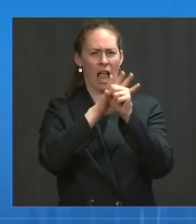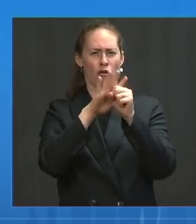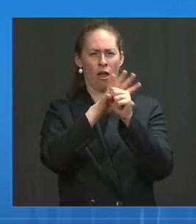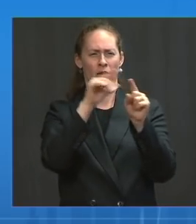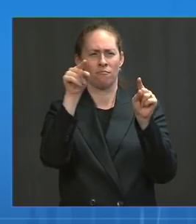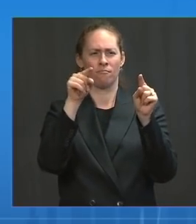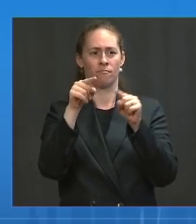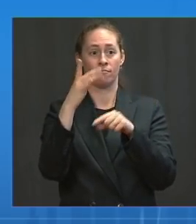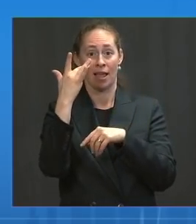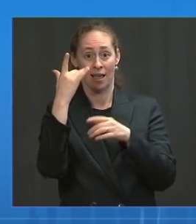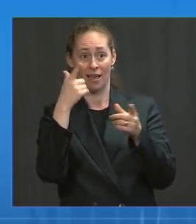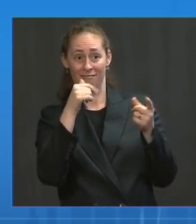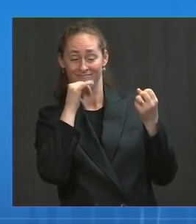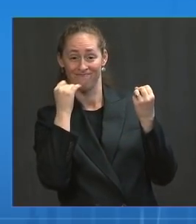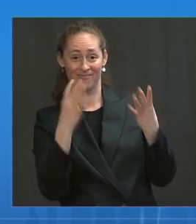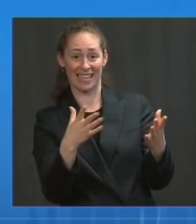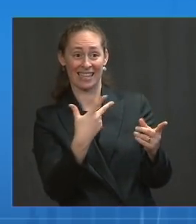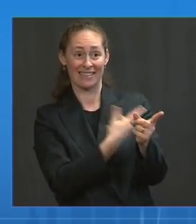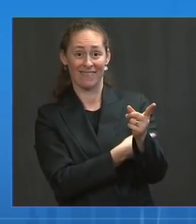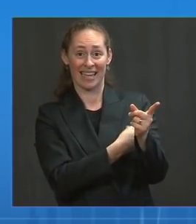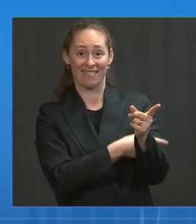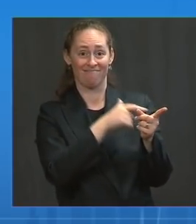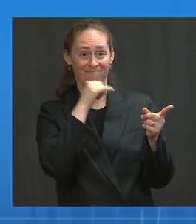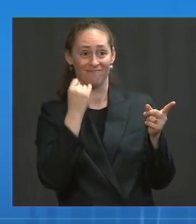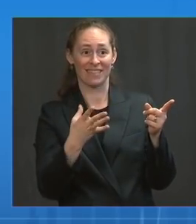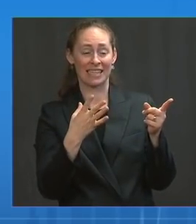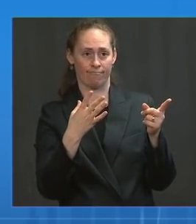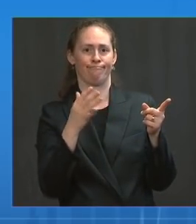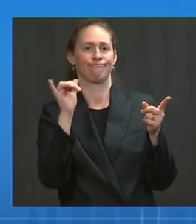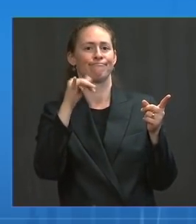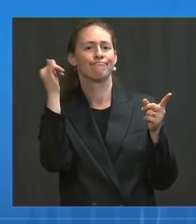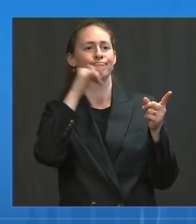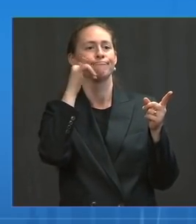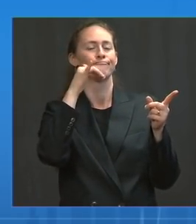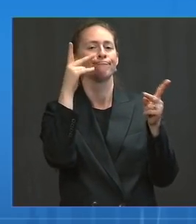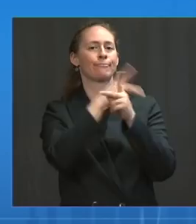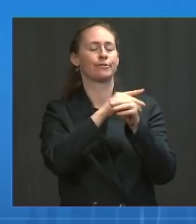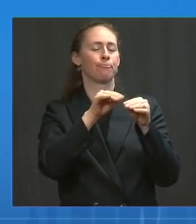as well as because we're seeing increasing cases there and in other areas around the country,